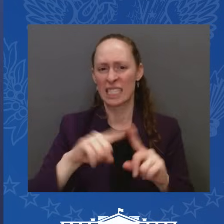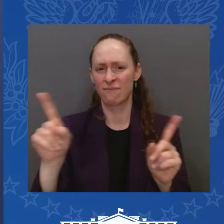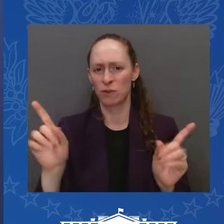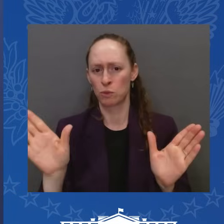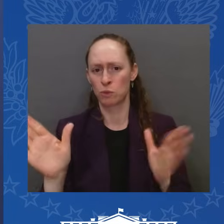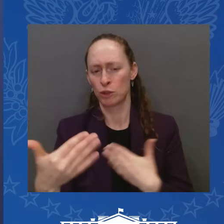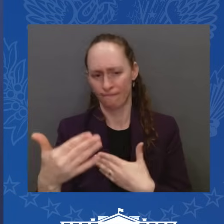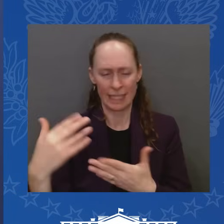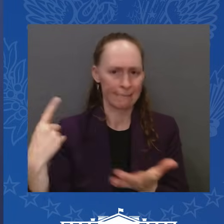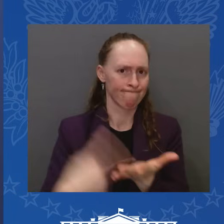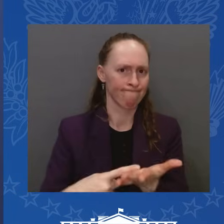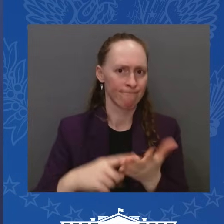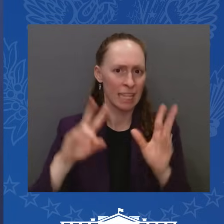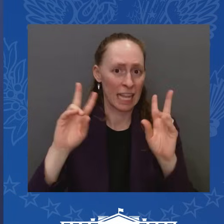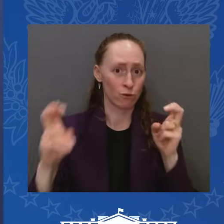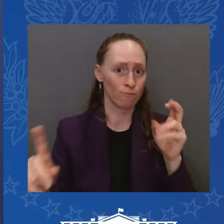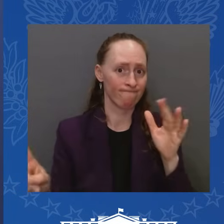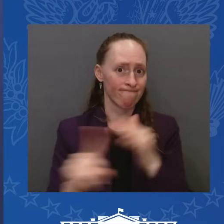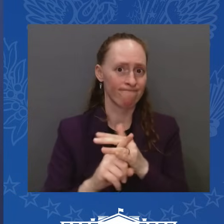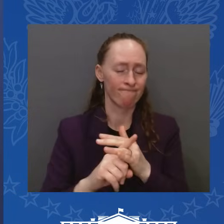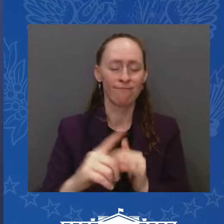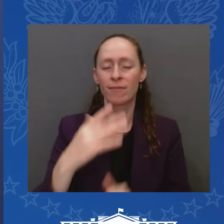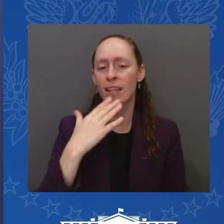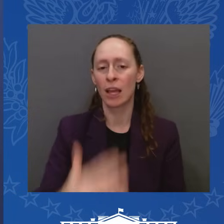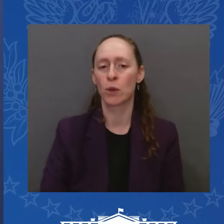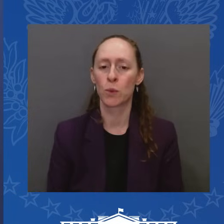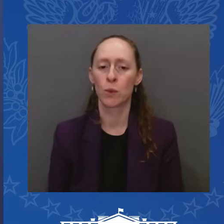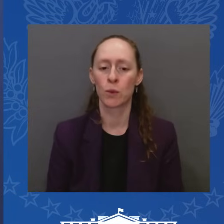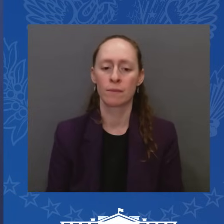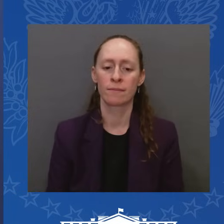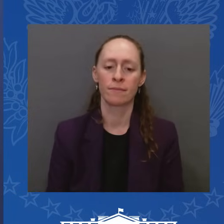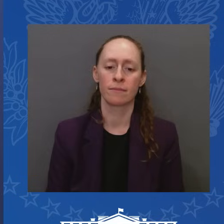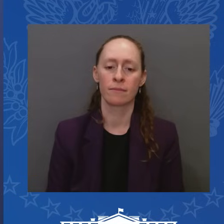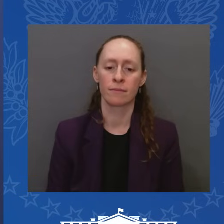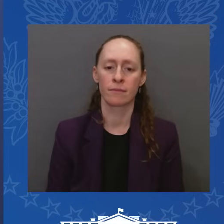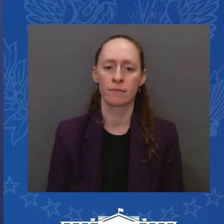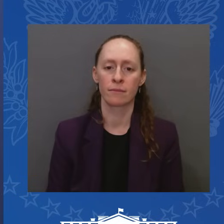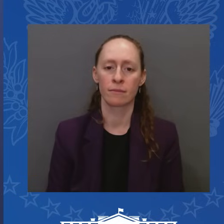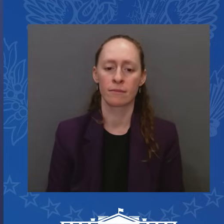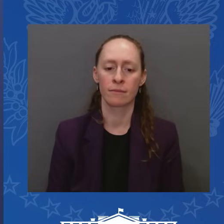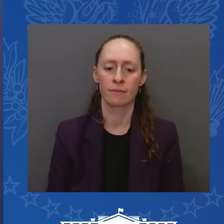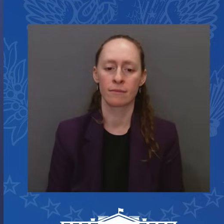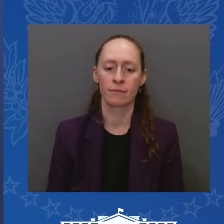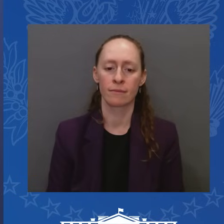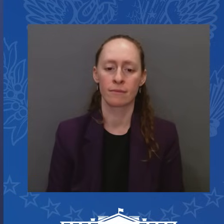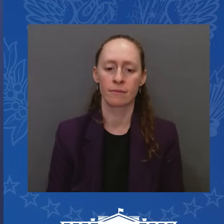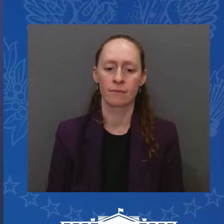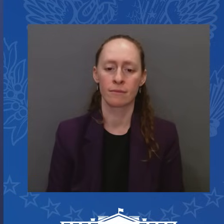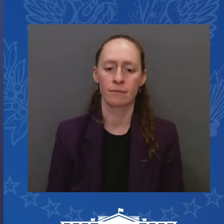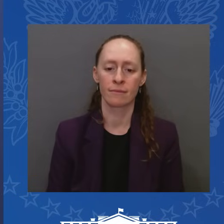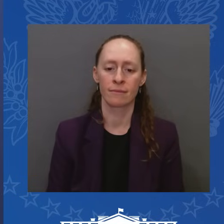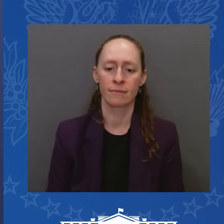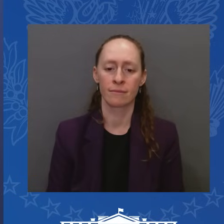The Press: Sir, Pope Francis spoke with you yes- you spoke to Pope Francis by phone yesterday? The President: I did. The Press: How did -- how did that conversation impact you?